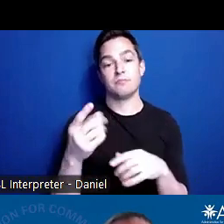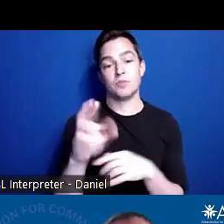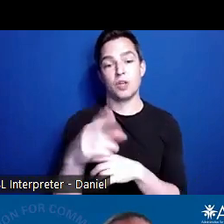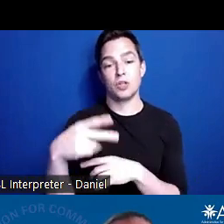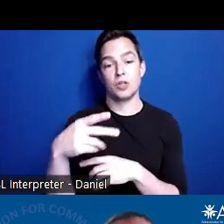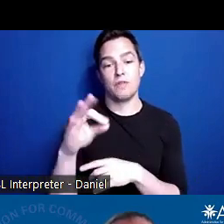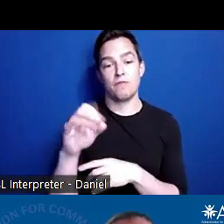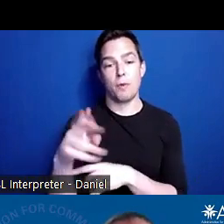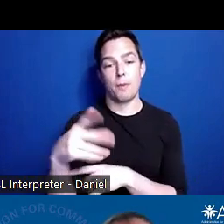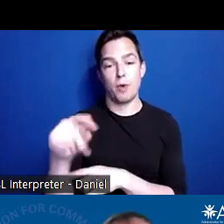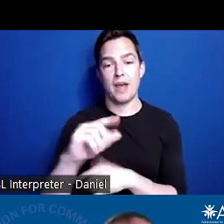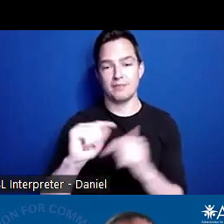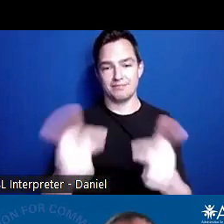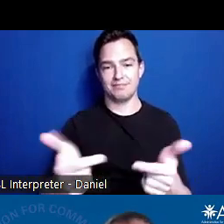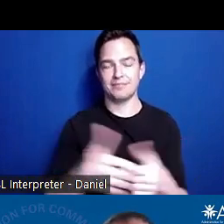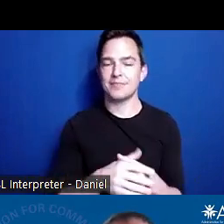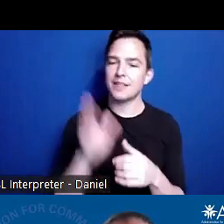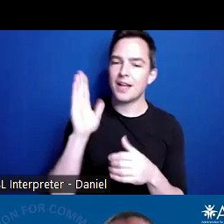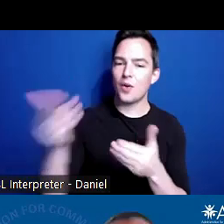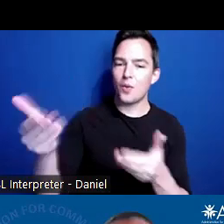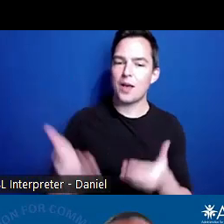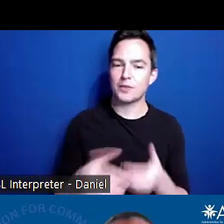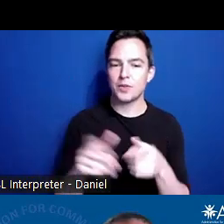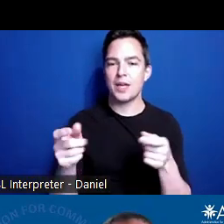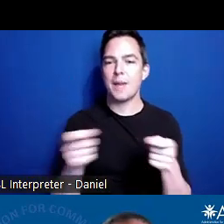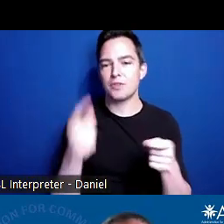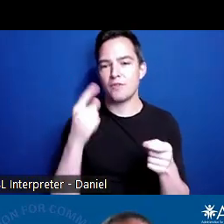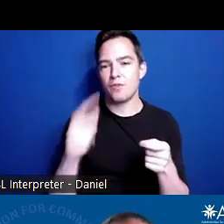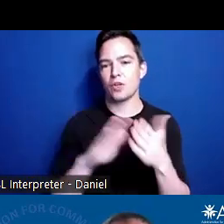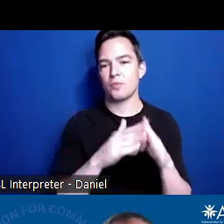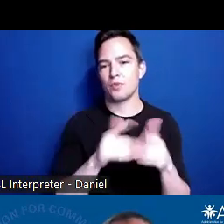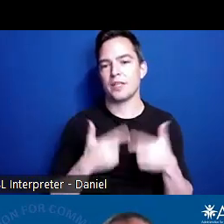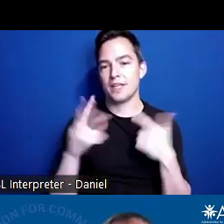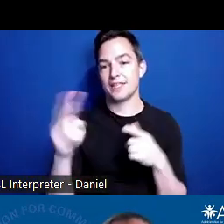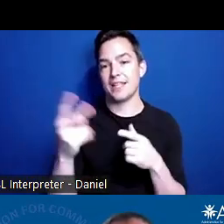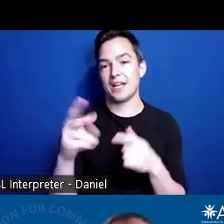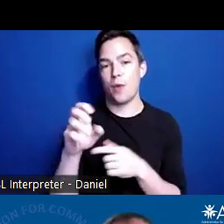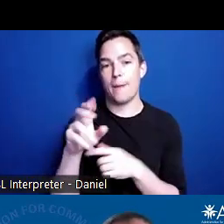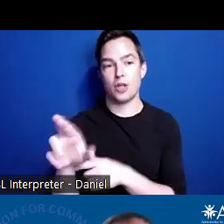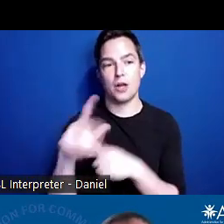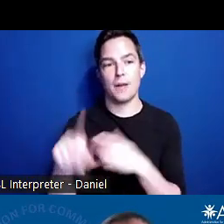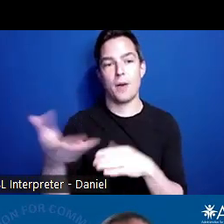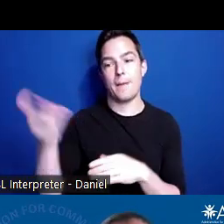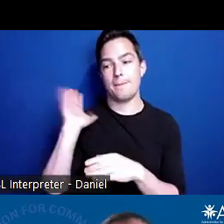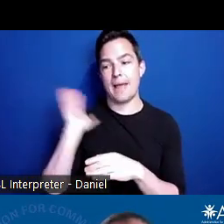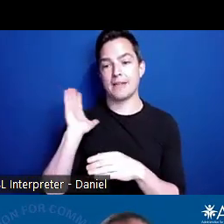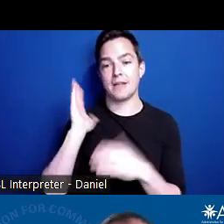(Anjali Forber-Pratt) Hello, and welcome to the Administration for Community Living second webinar about the past, present, and future of independent